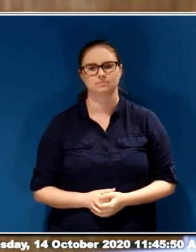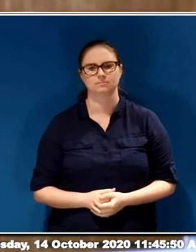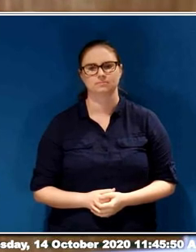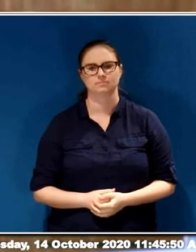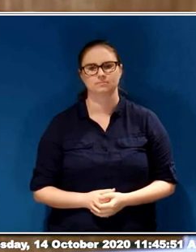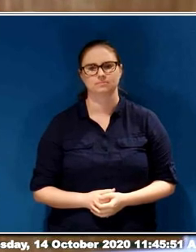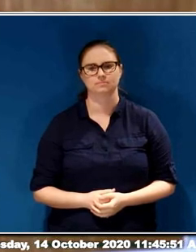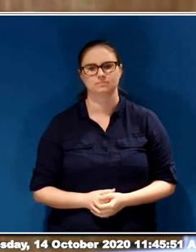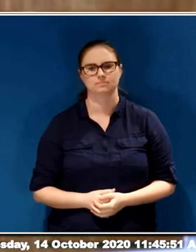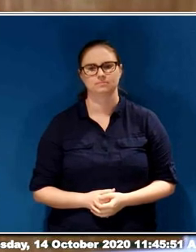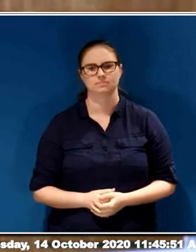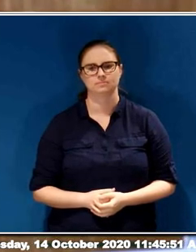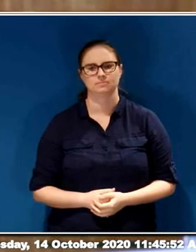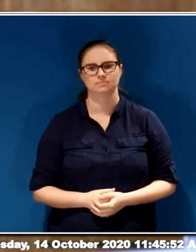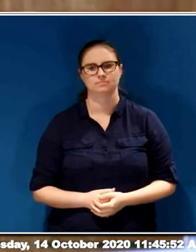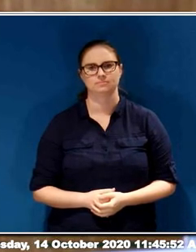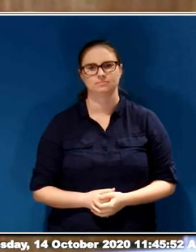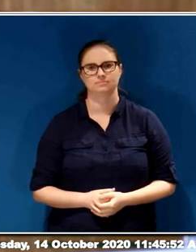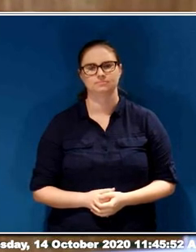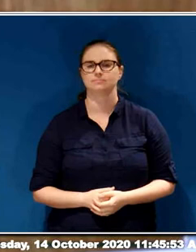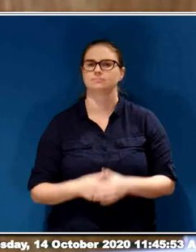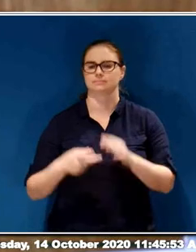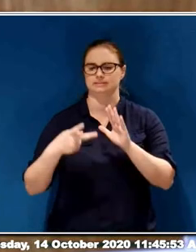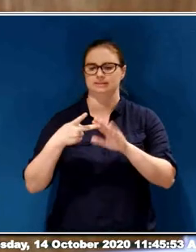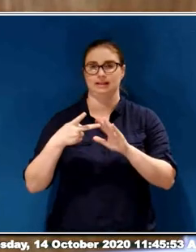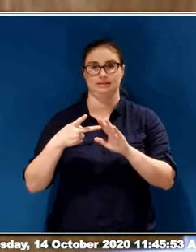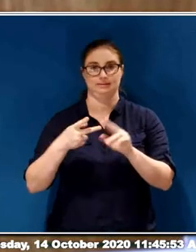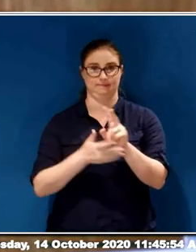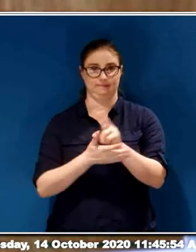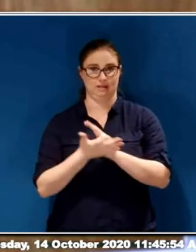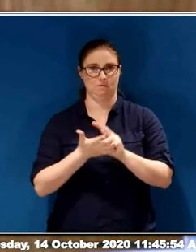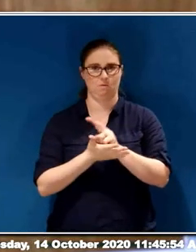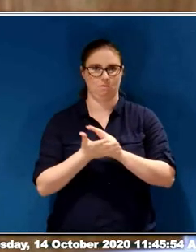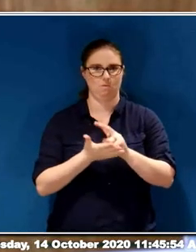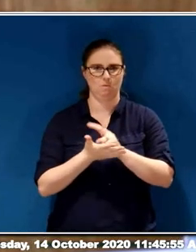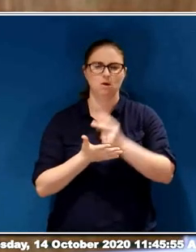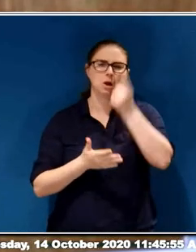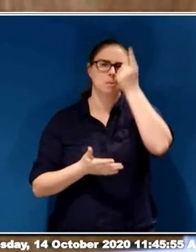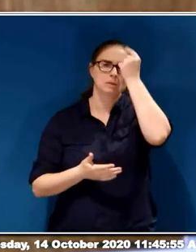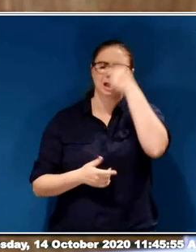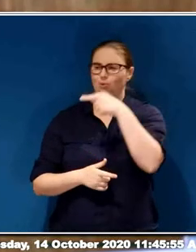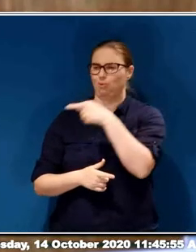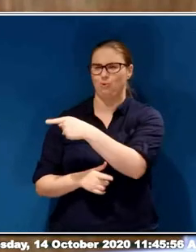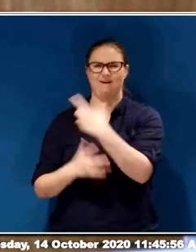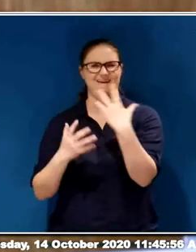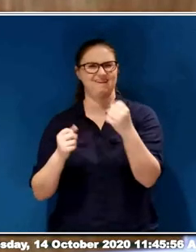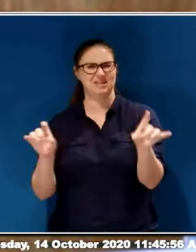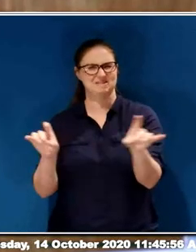.... If you had that magic power --- like, I know you don't but if you had a magic power that could change how teachers showed up